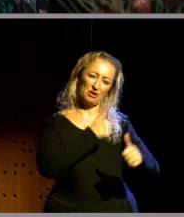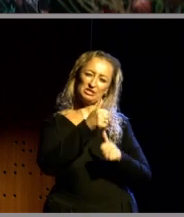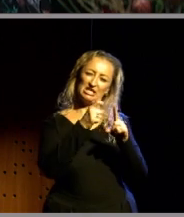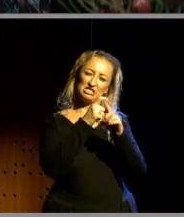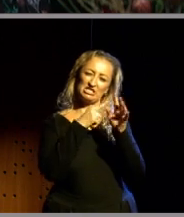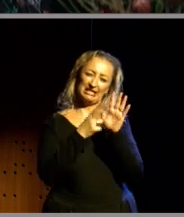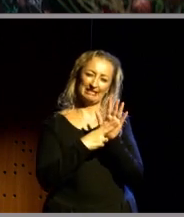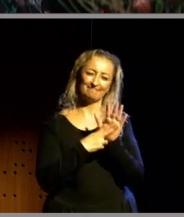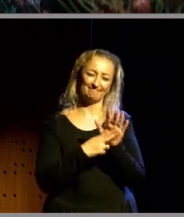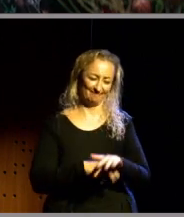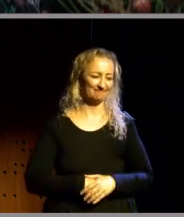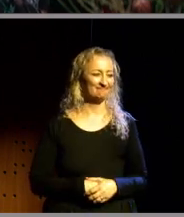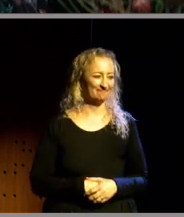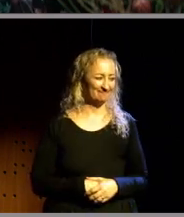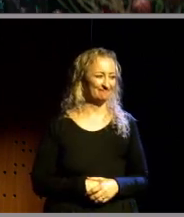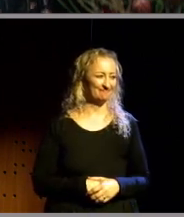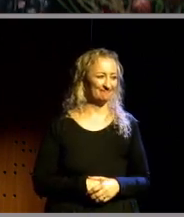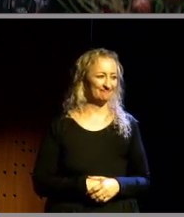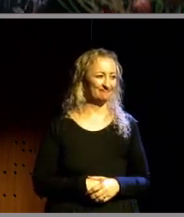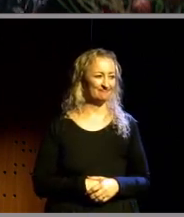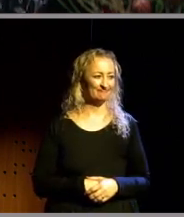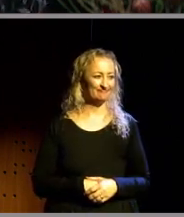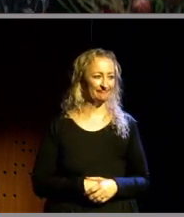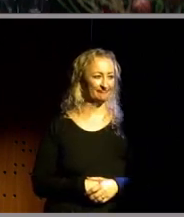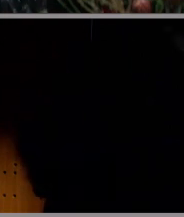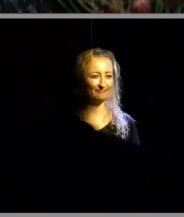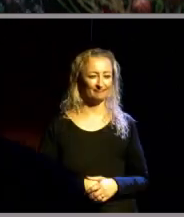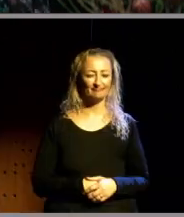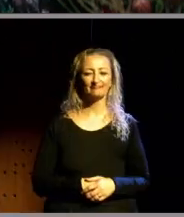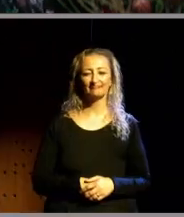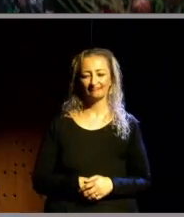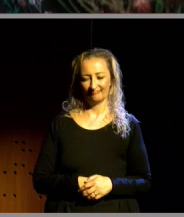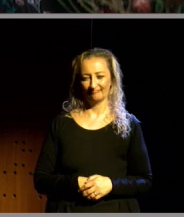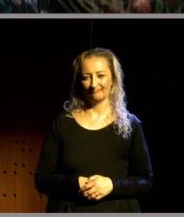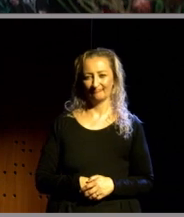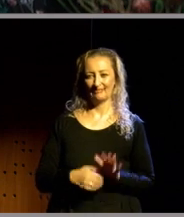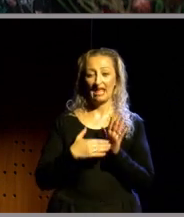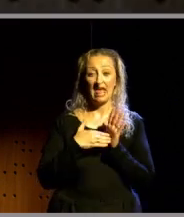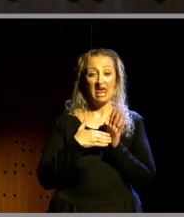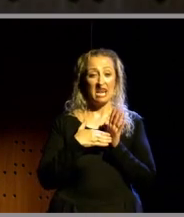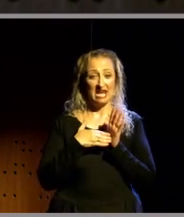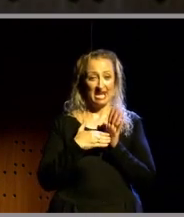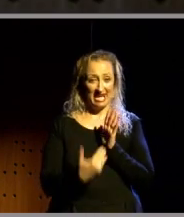One more. Wait, wait. I thought they kept going. OK. We now turn our attention to